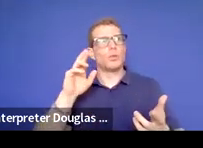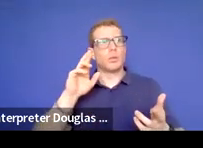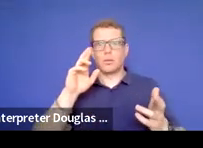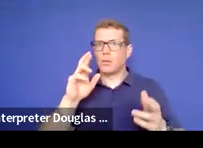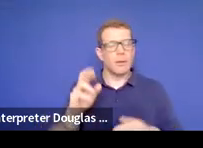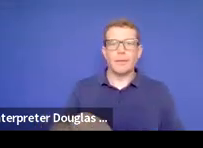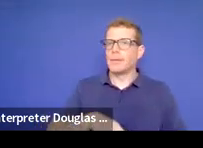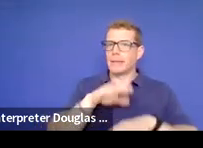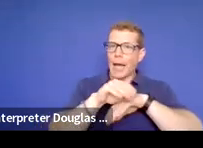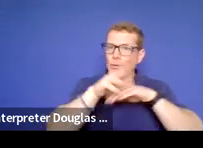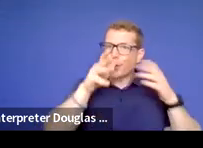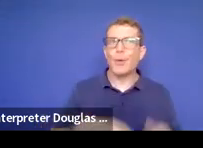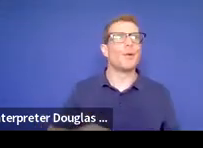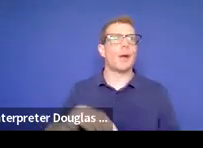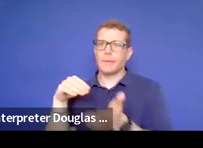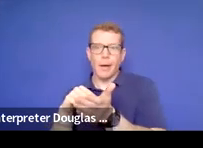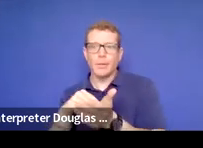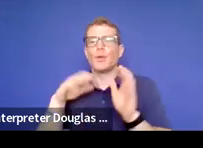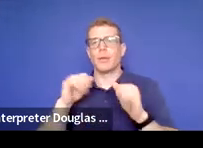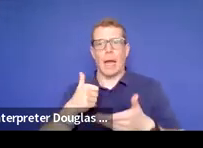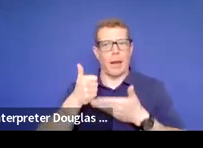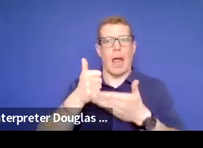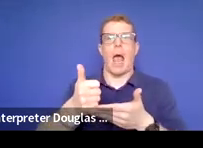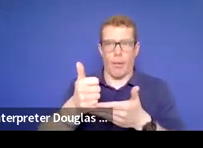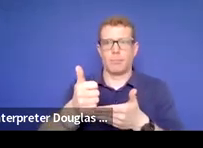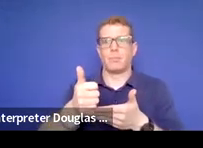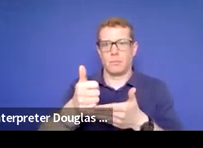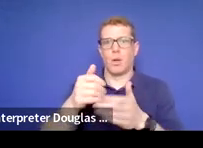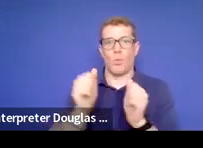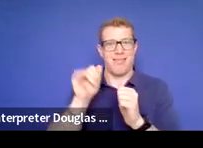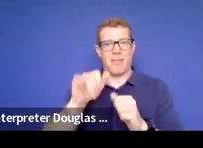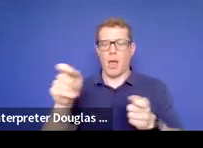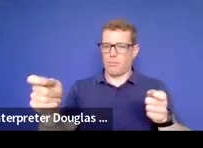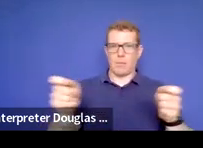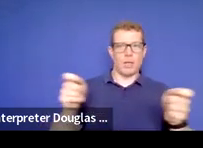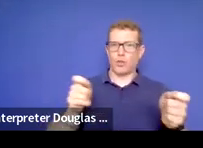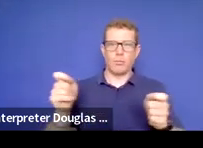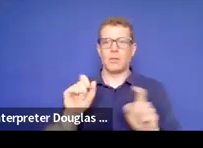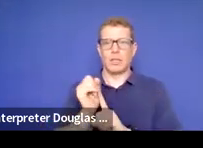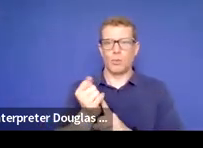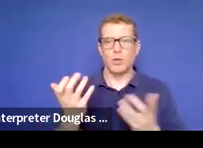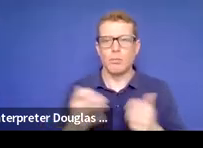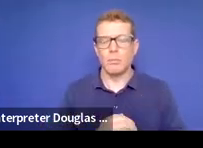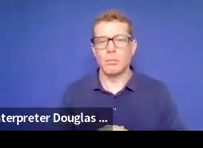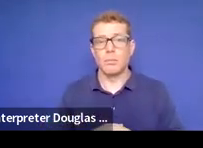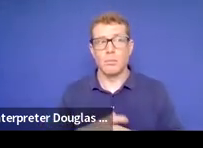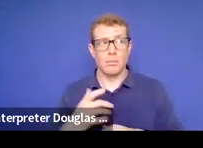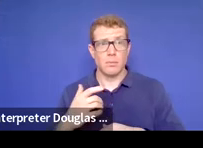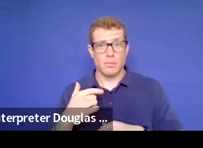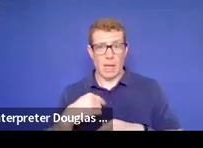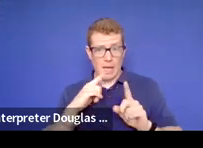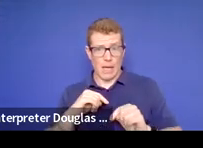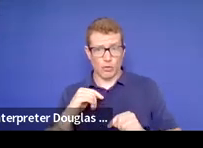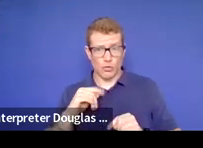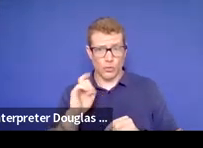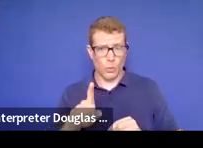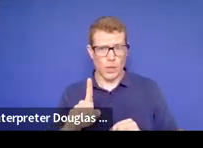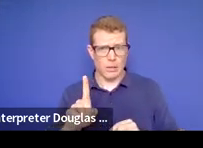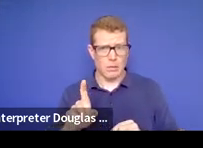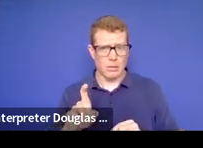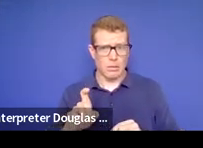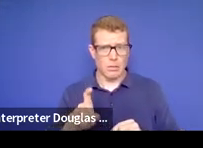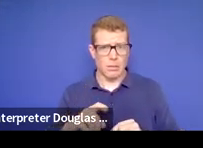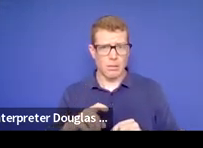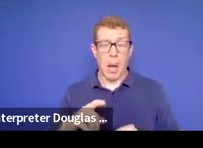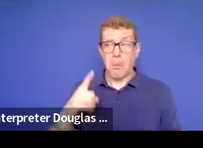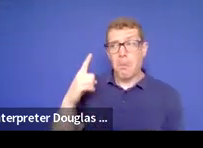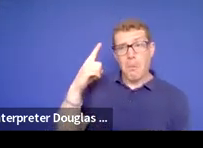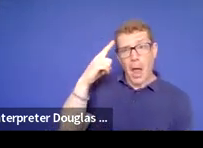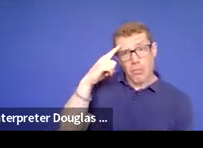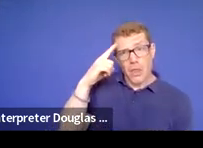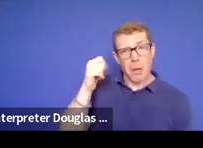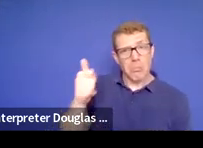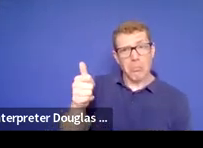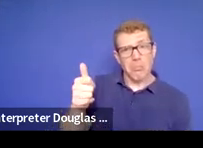Thing that makes sense. Yes, ma'am, and I address the answer I think it's good, I think.